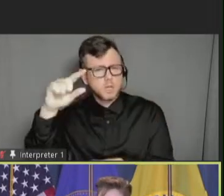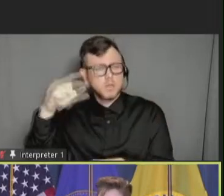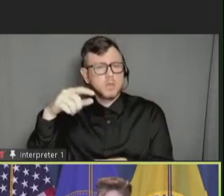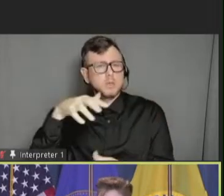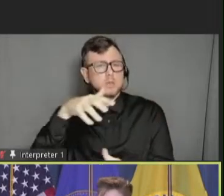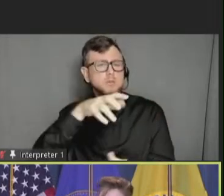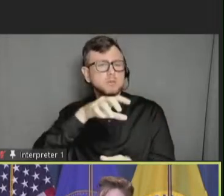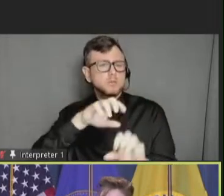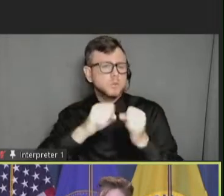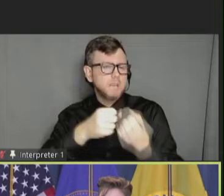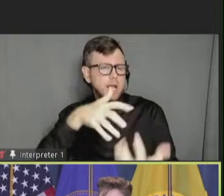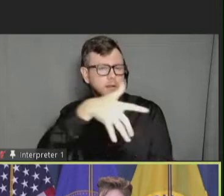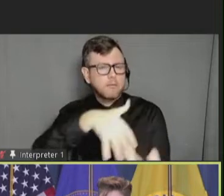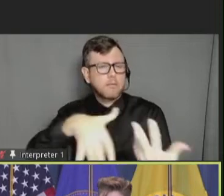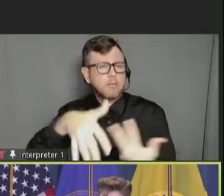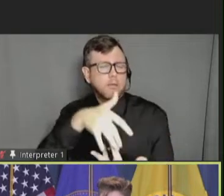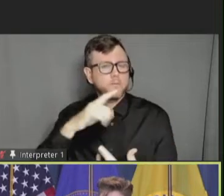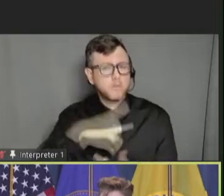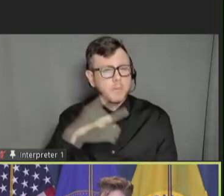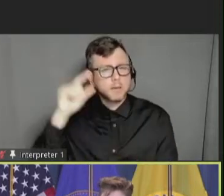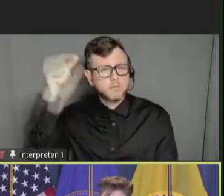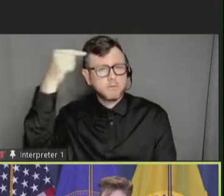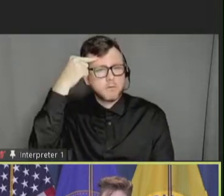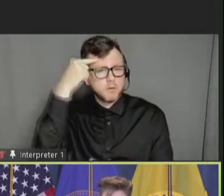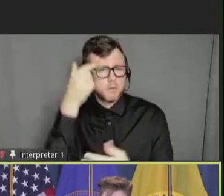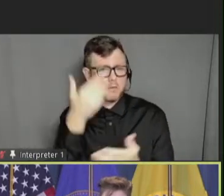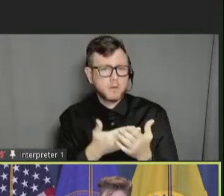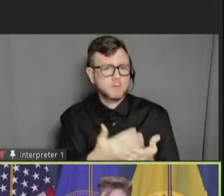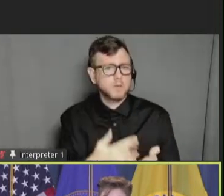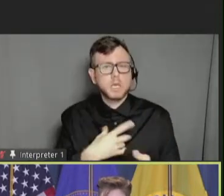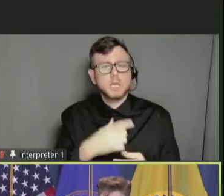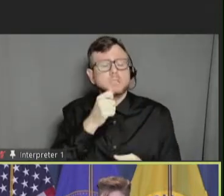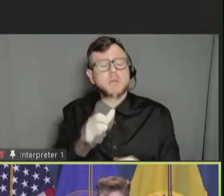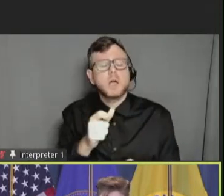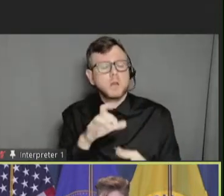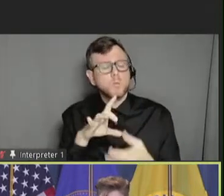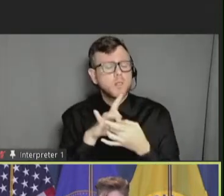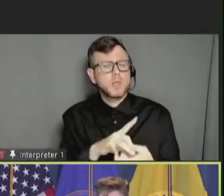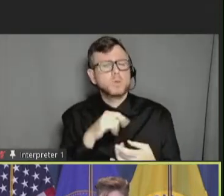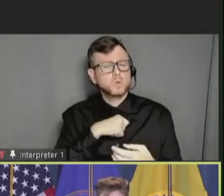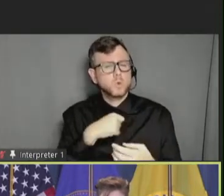are not necessarily indicative of a country's level of readiness on their own. But they are